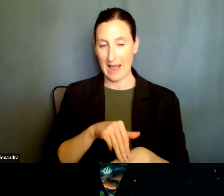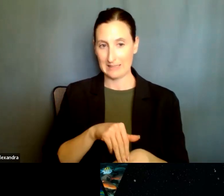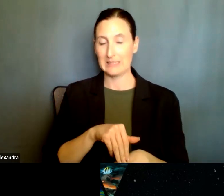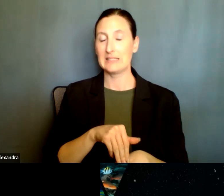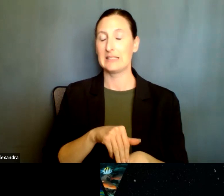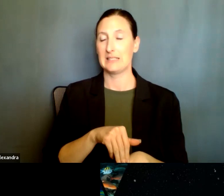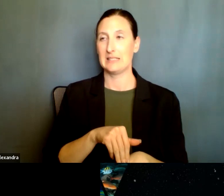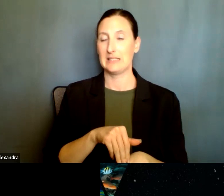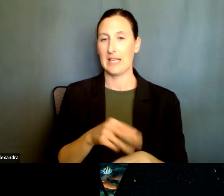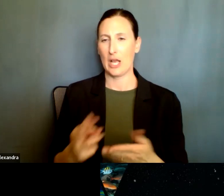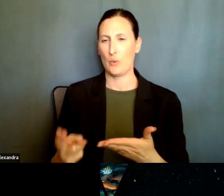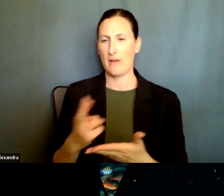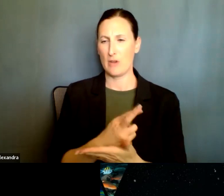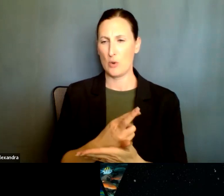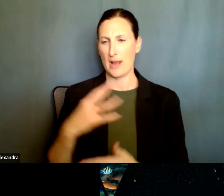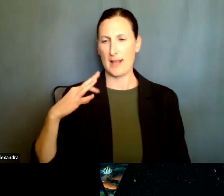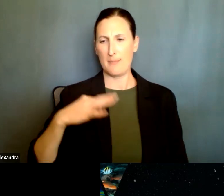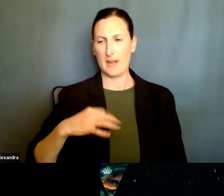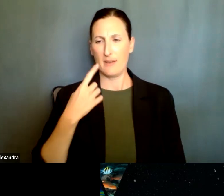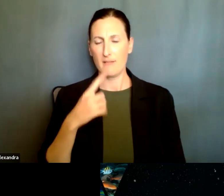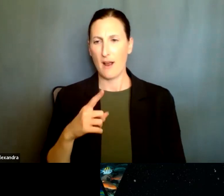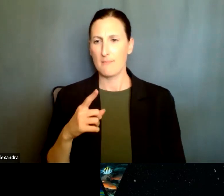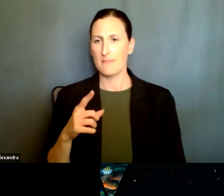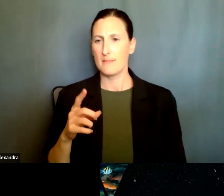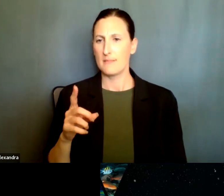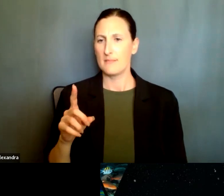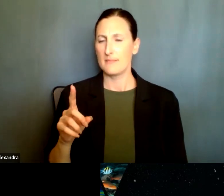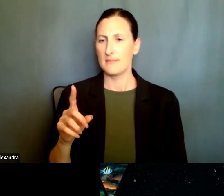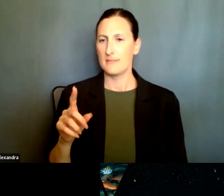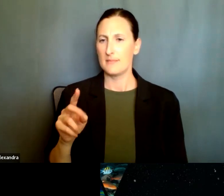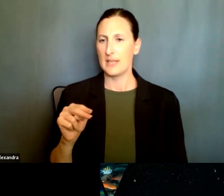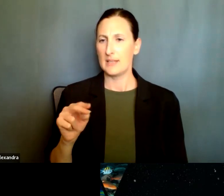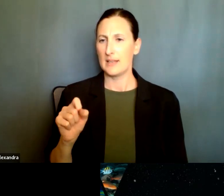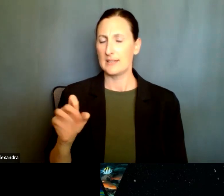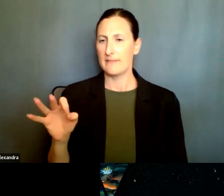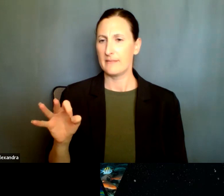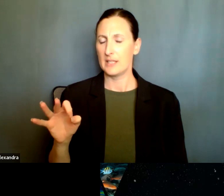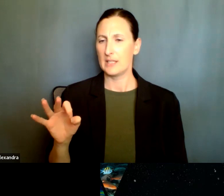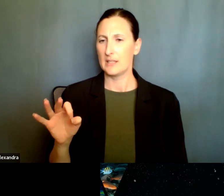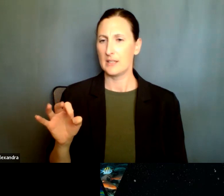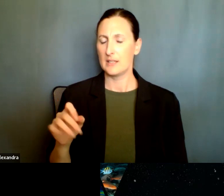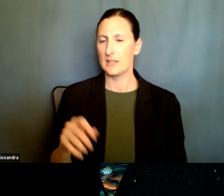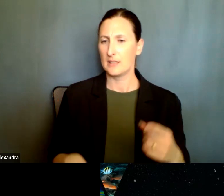Matthew Douglass: Yeah, I